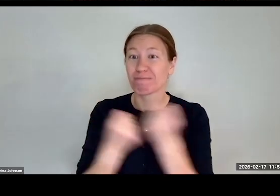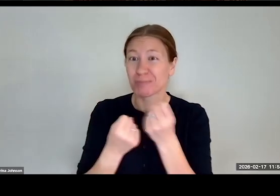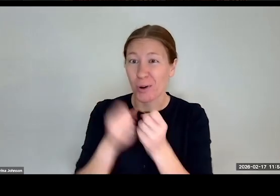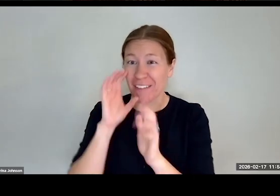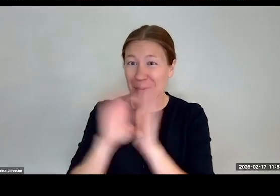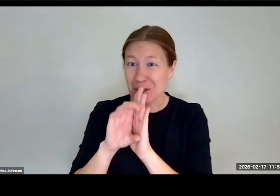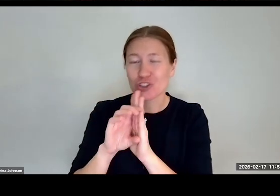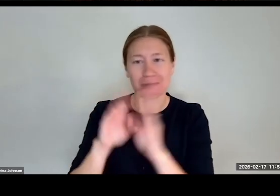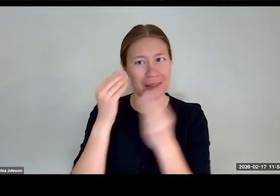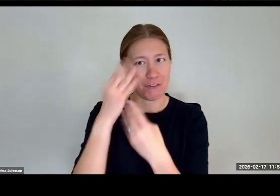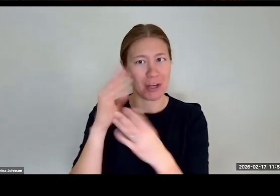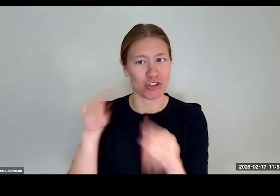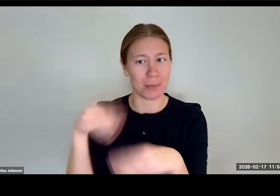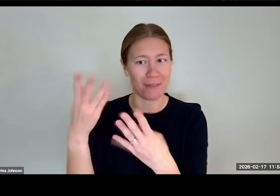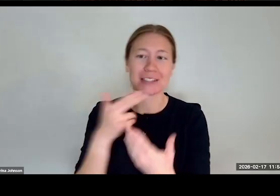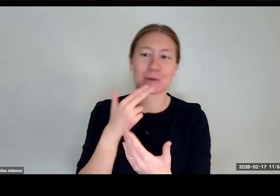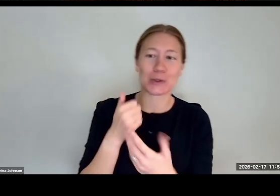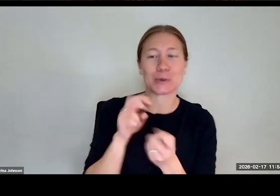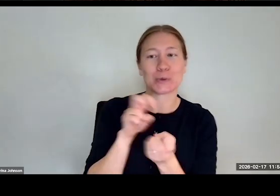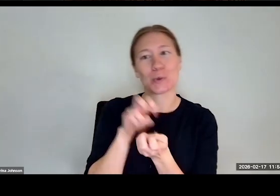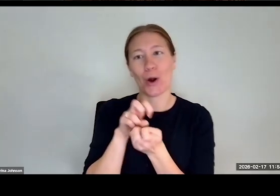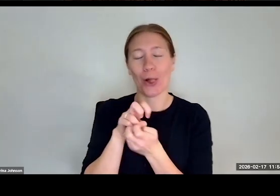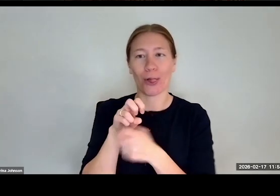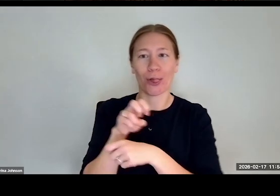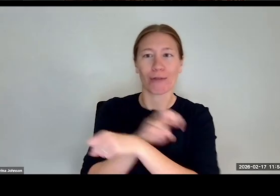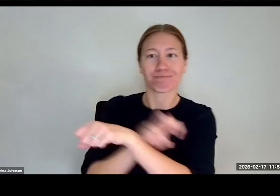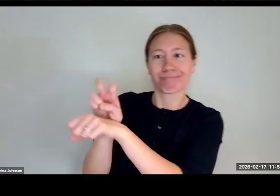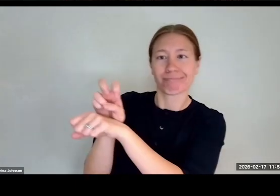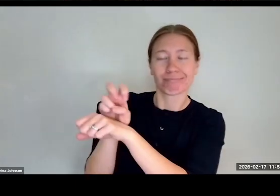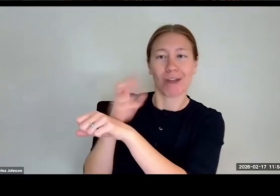So in this case, I'm going to hold on, just click away, make sure I got the image selected.